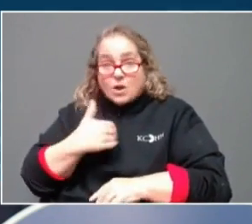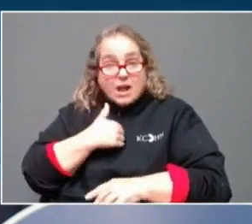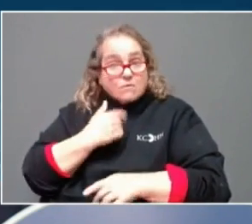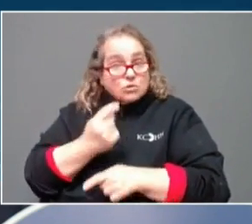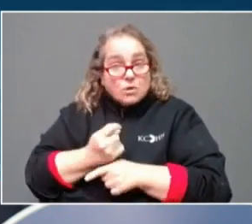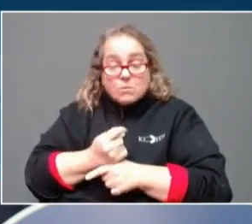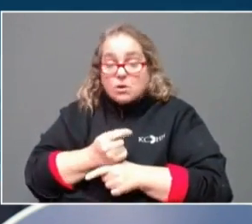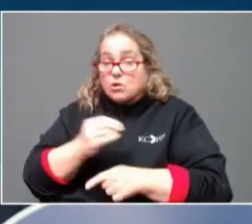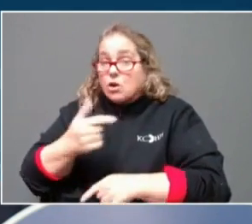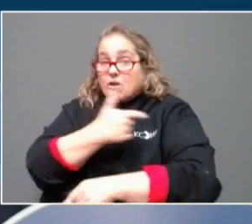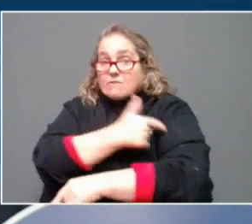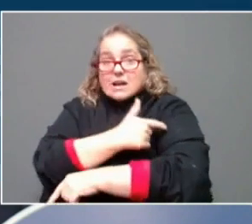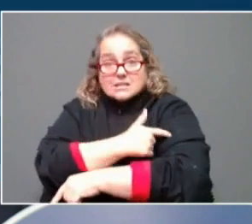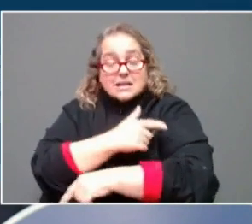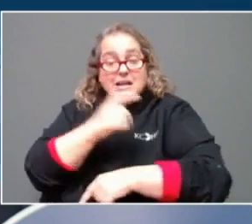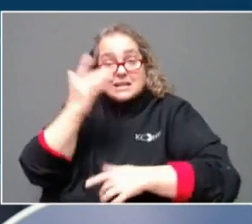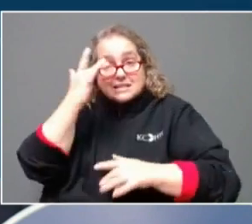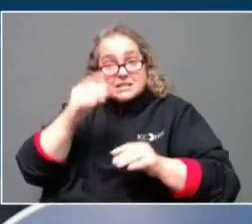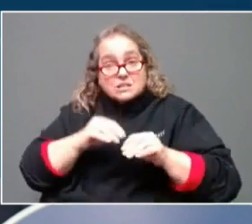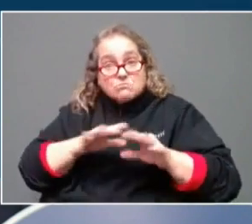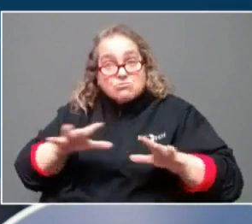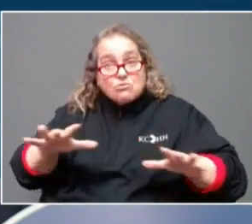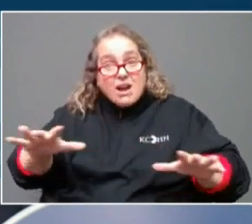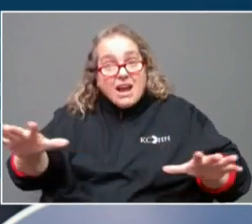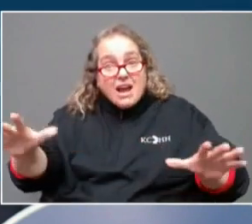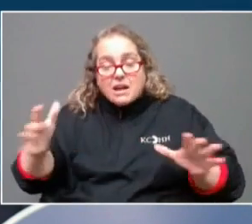disease spread this widely. It would not only shut businesses, but we would